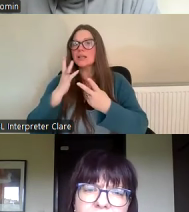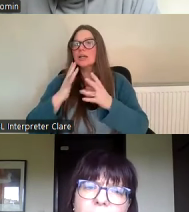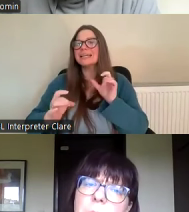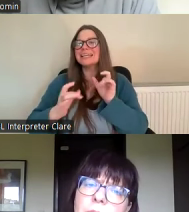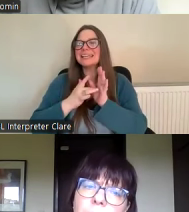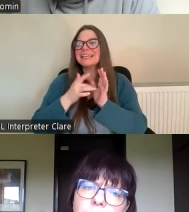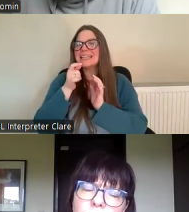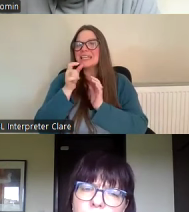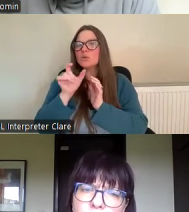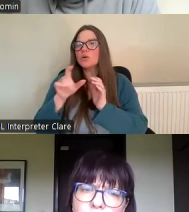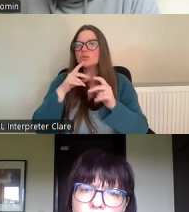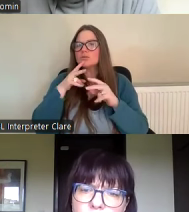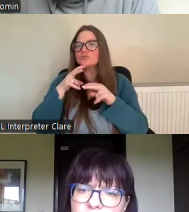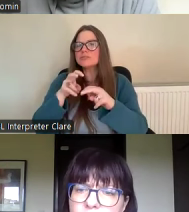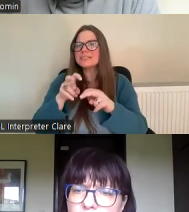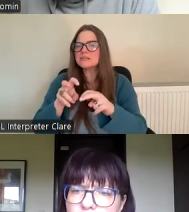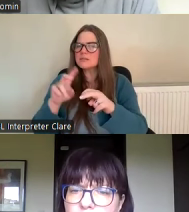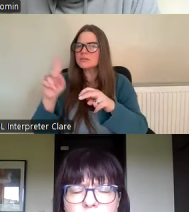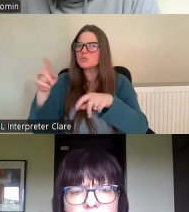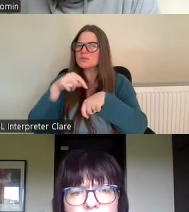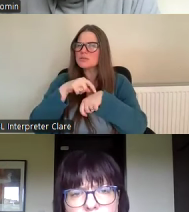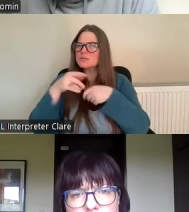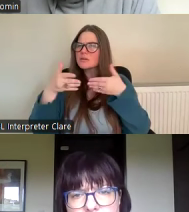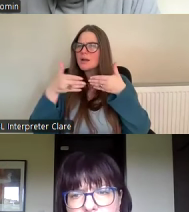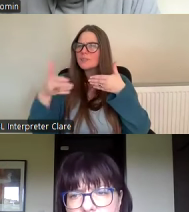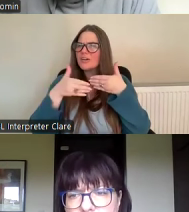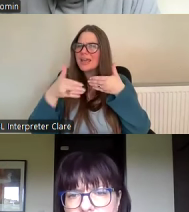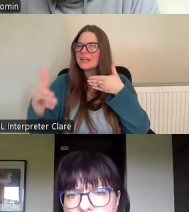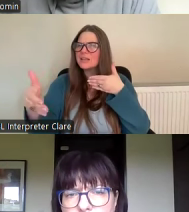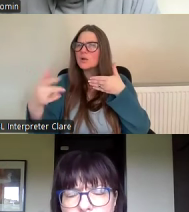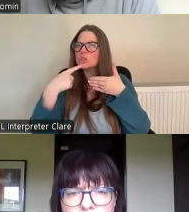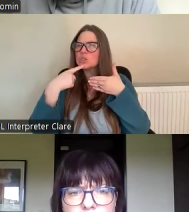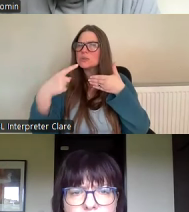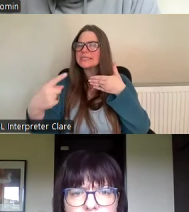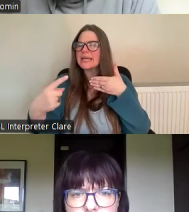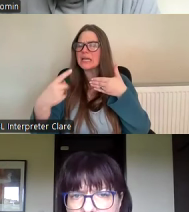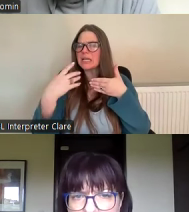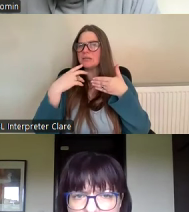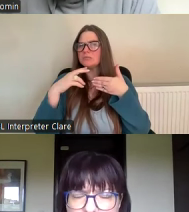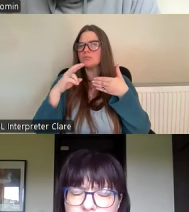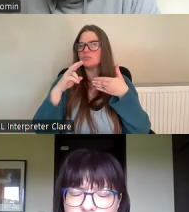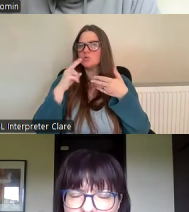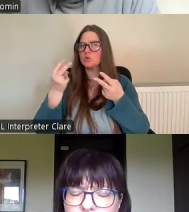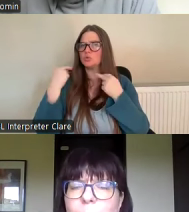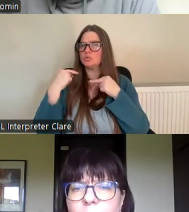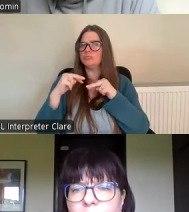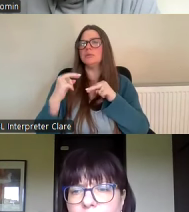what time frame would you use? Would you be looking at the past month or would you be looking for